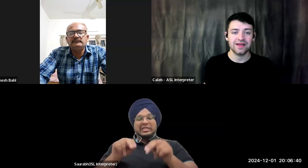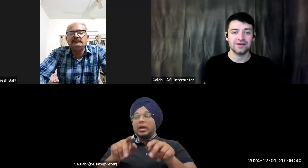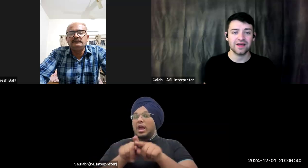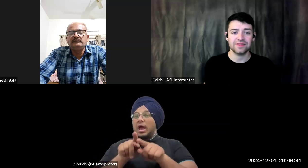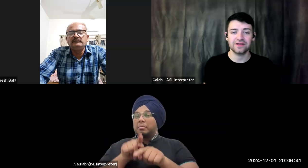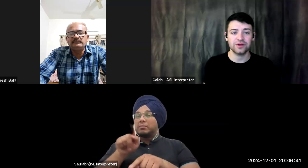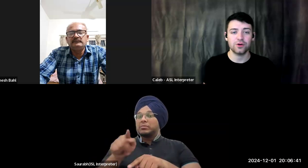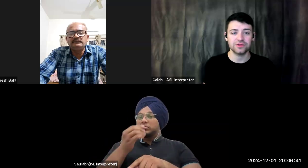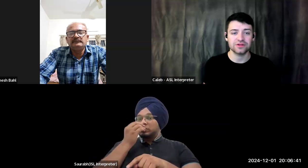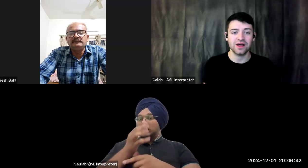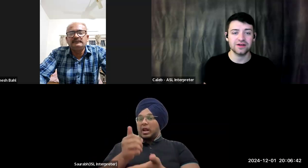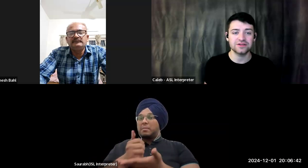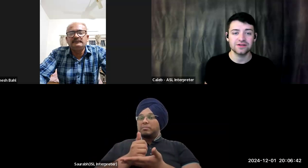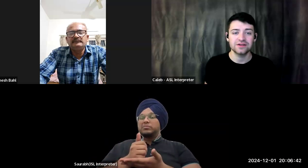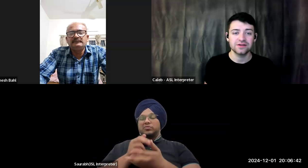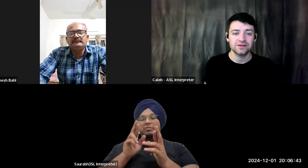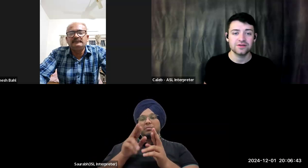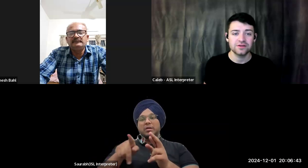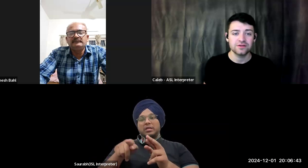And I think it would help us a lot.